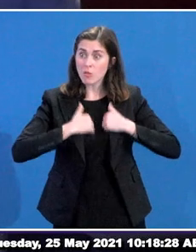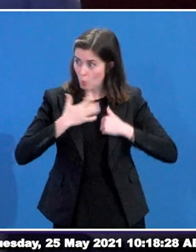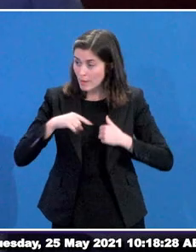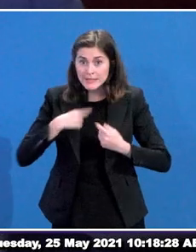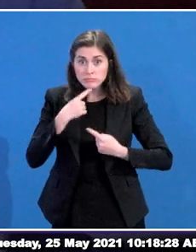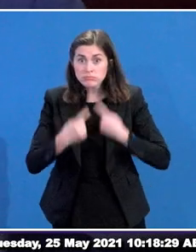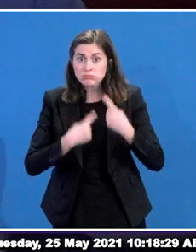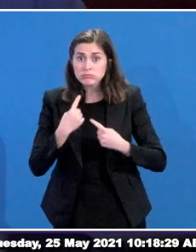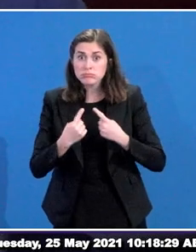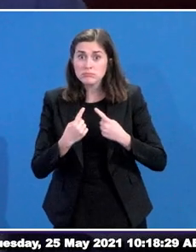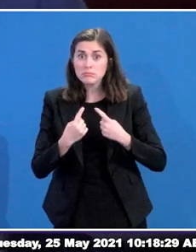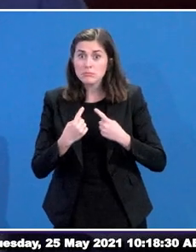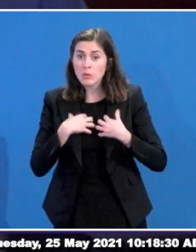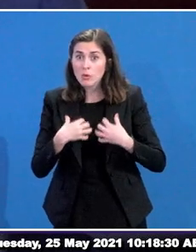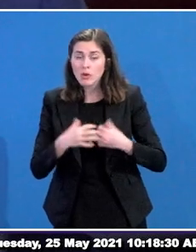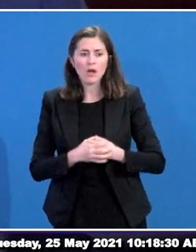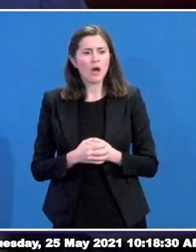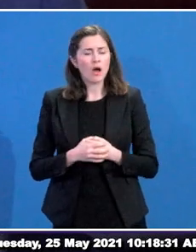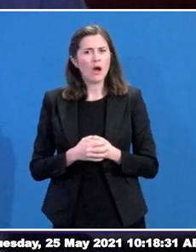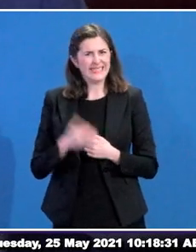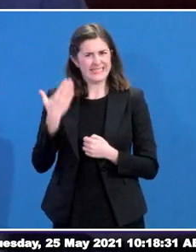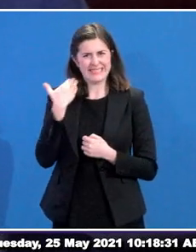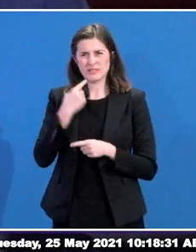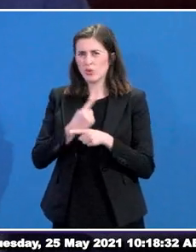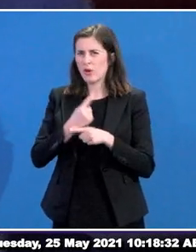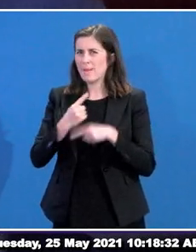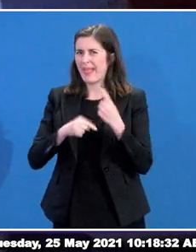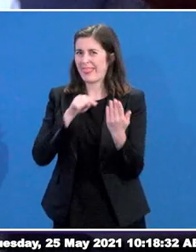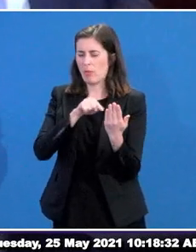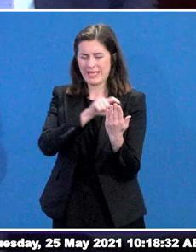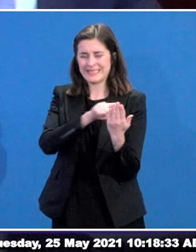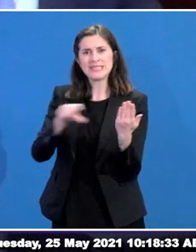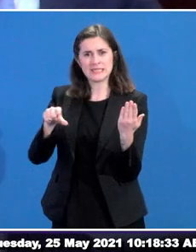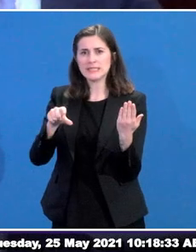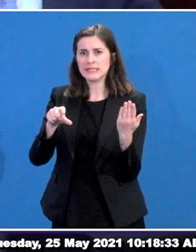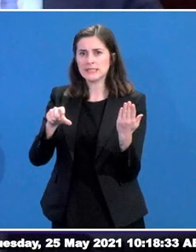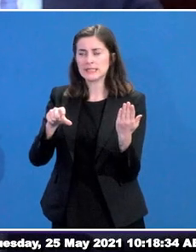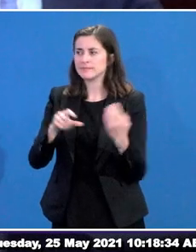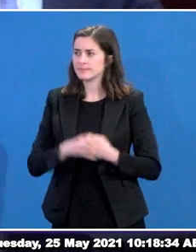So that's the matter that I think we just touched on. So that is just above